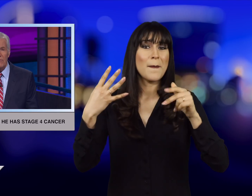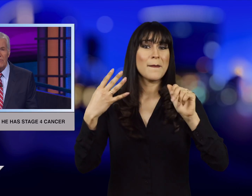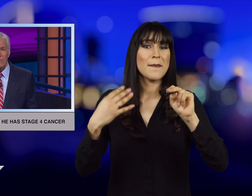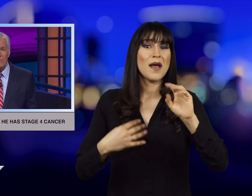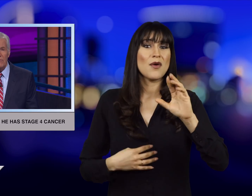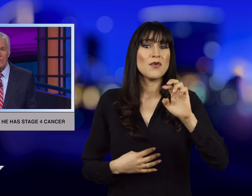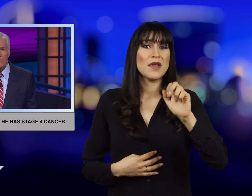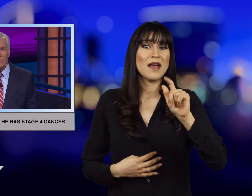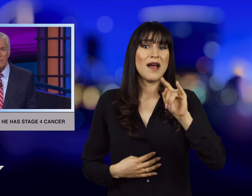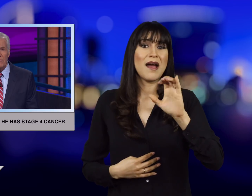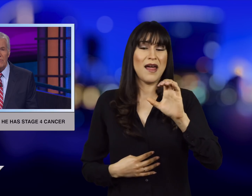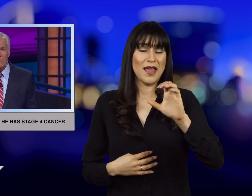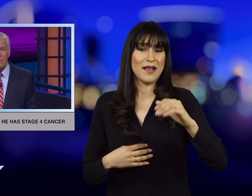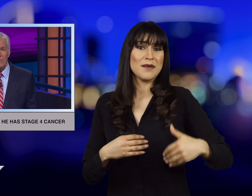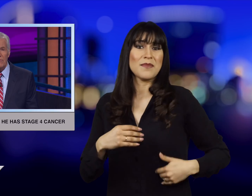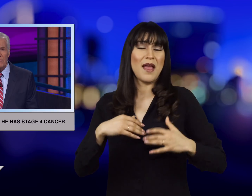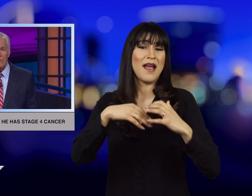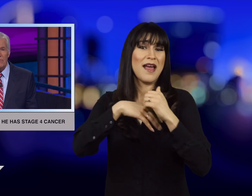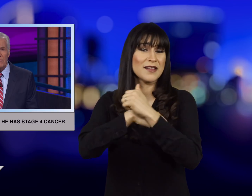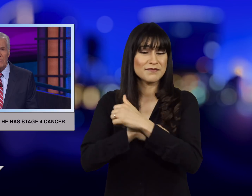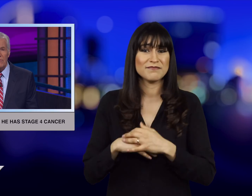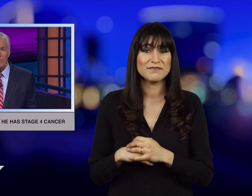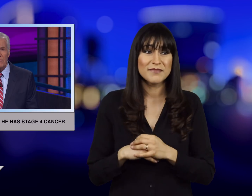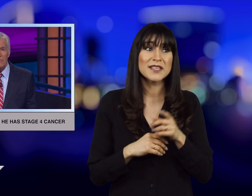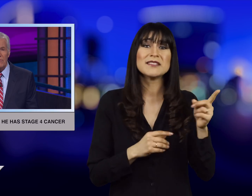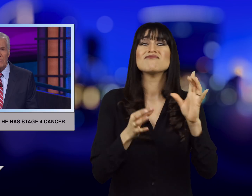Stage 4 pancreatic cancer.